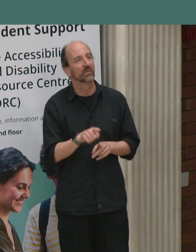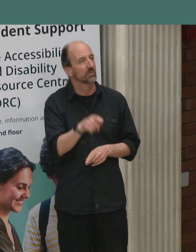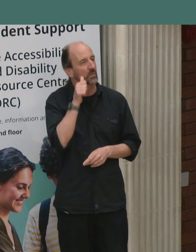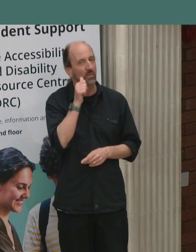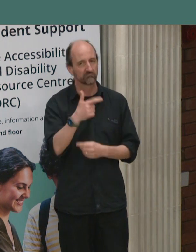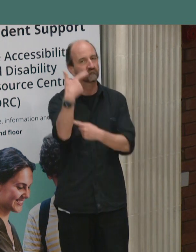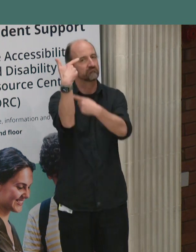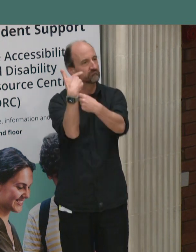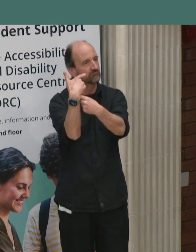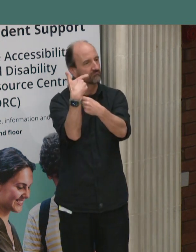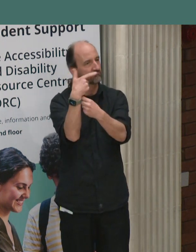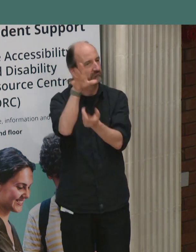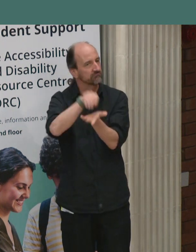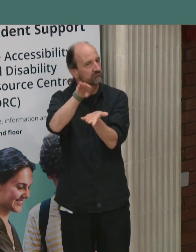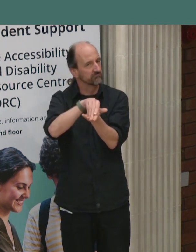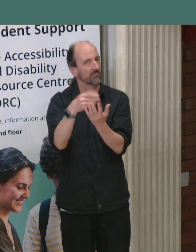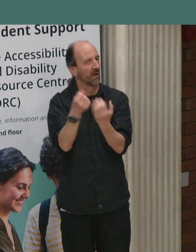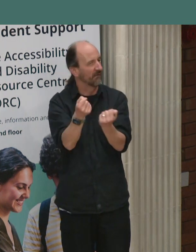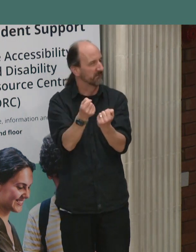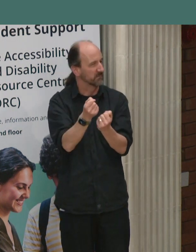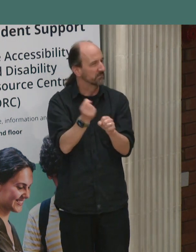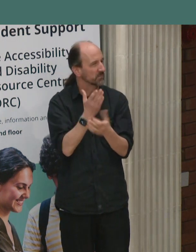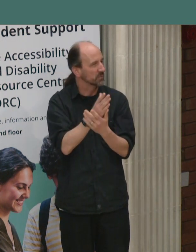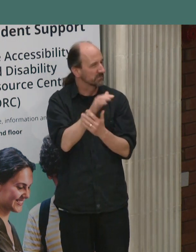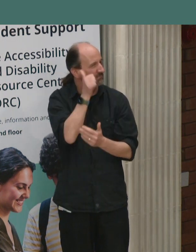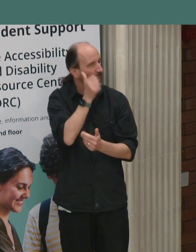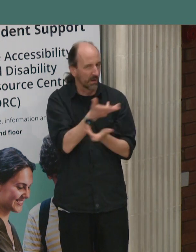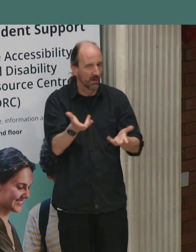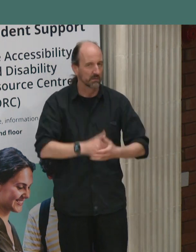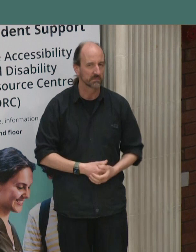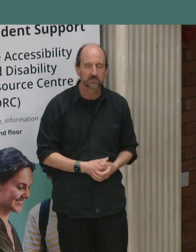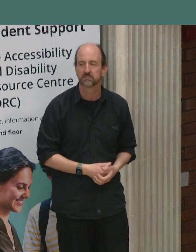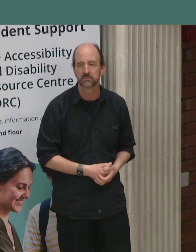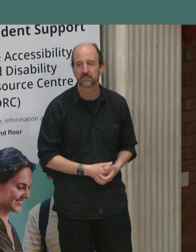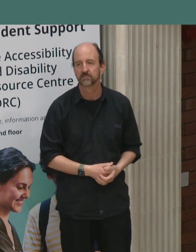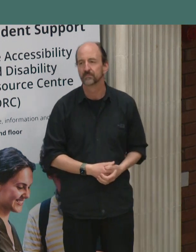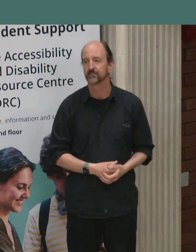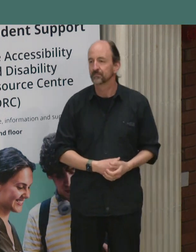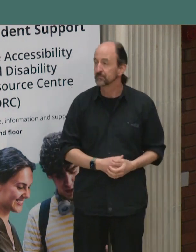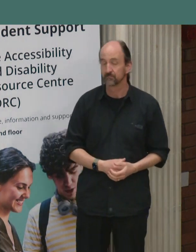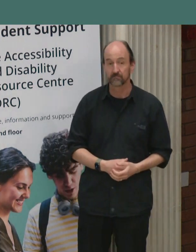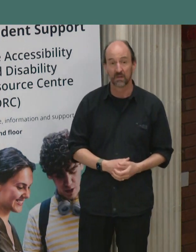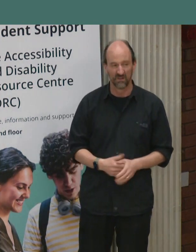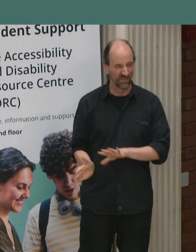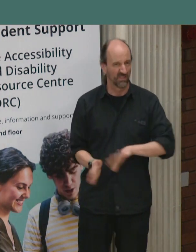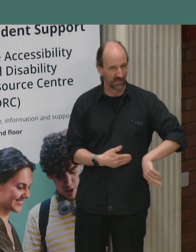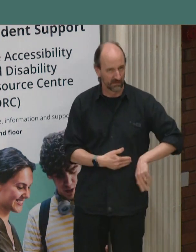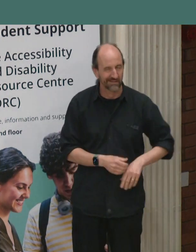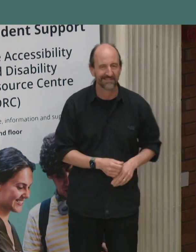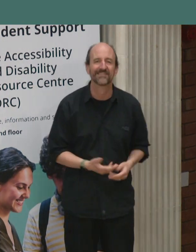recorded just so that you're all aware of that. Having all that out of the way, I'd like to thank